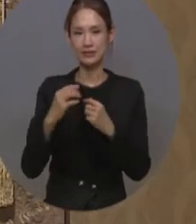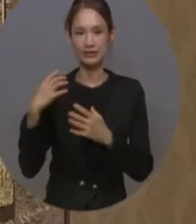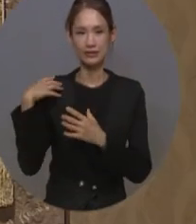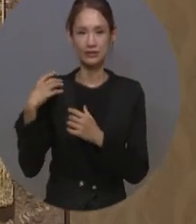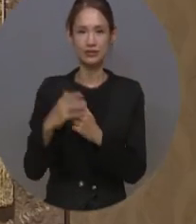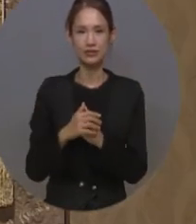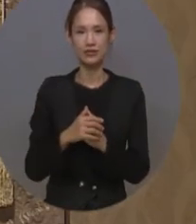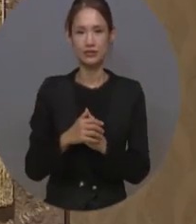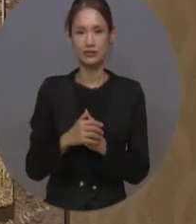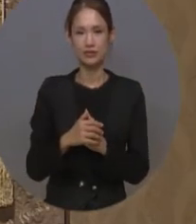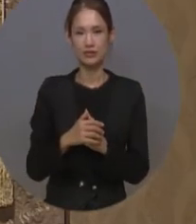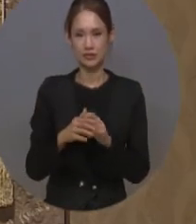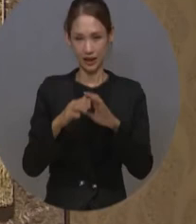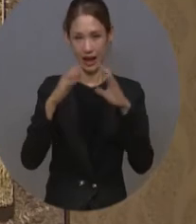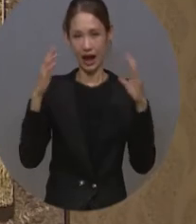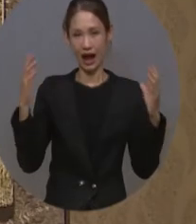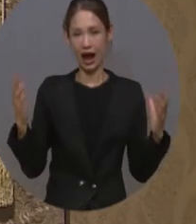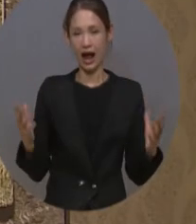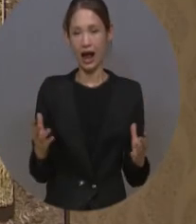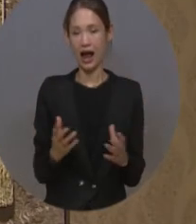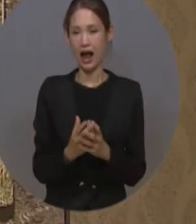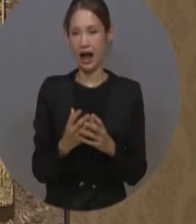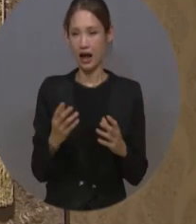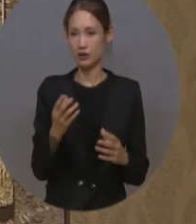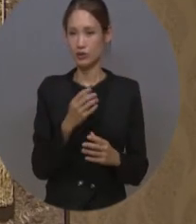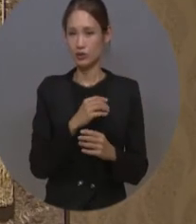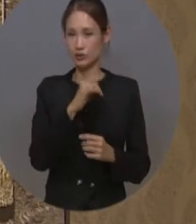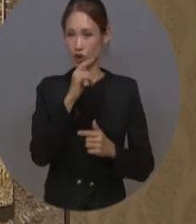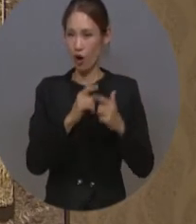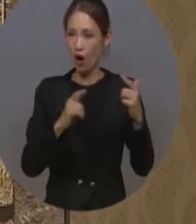have to create completely different combinations,